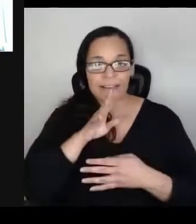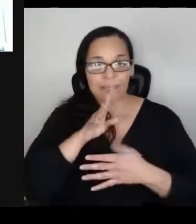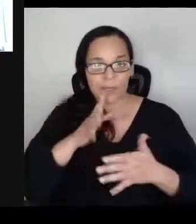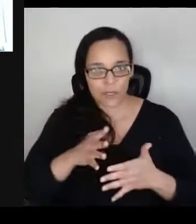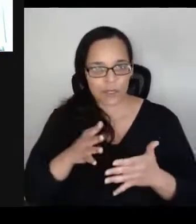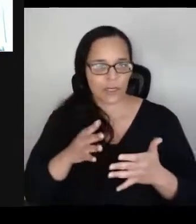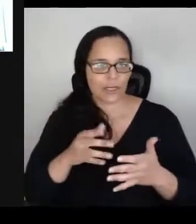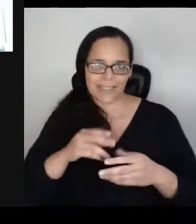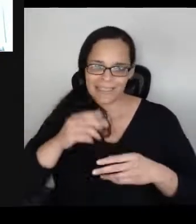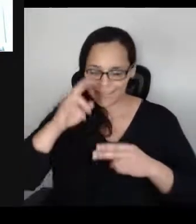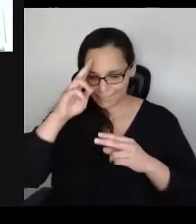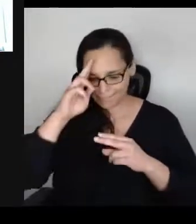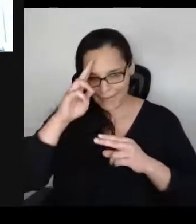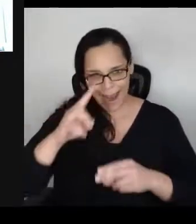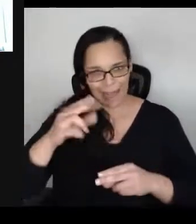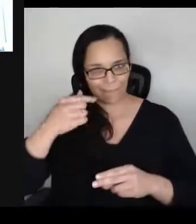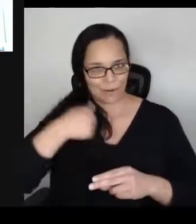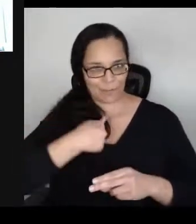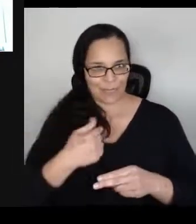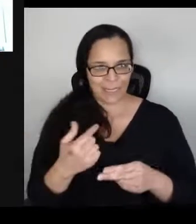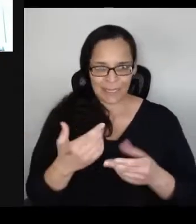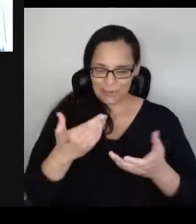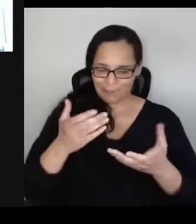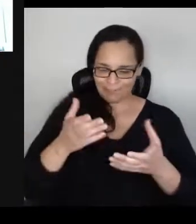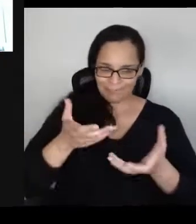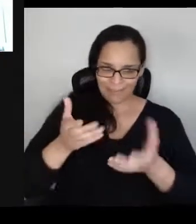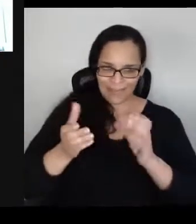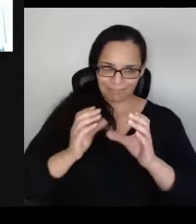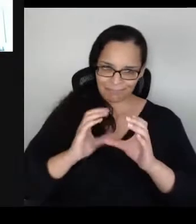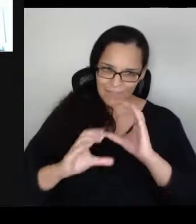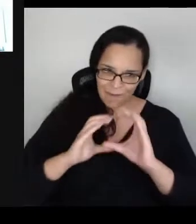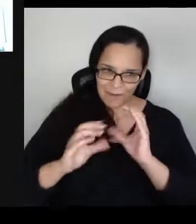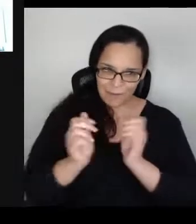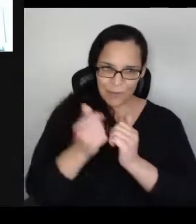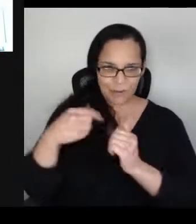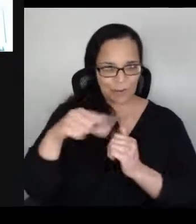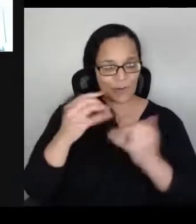to engage in the conversation for tonight, and to all of our audience, thank you for joining us.